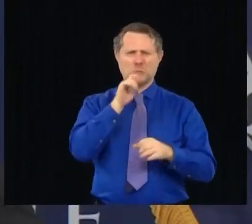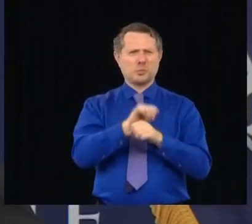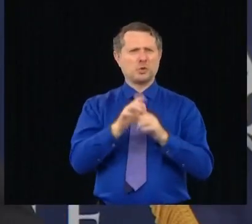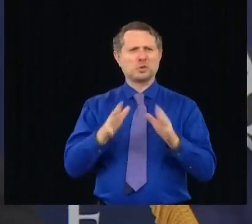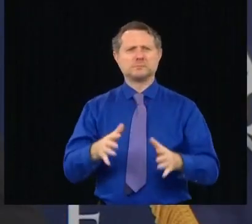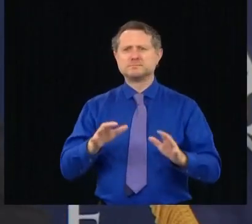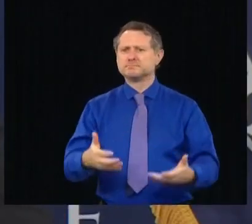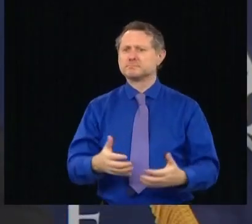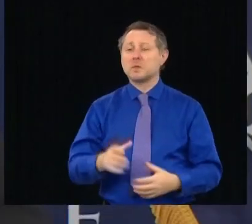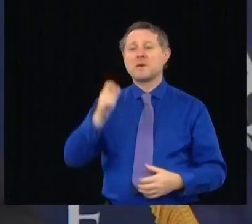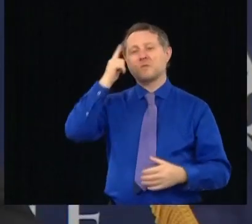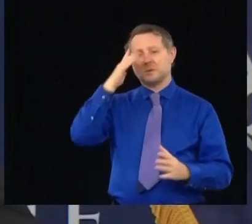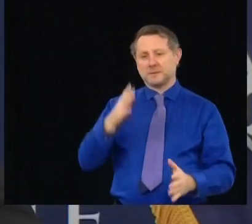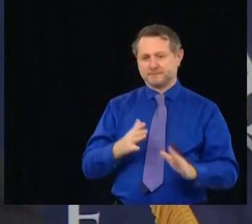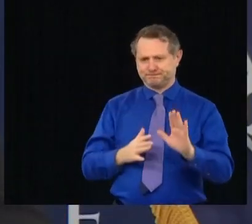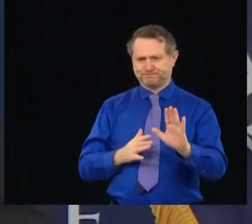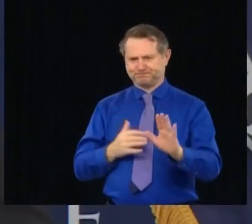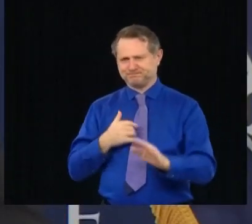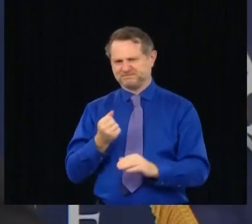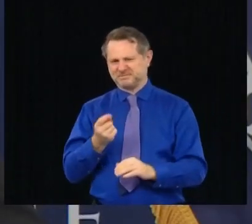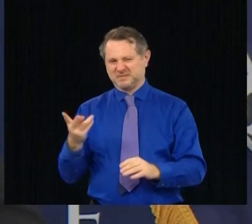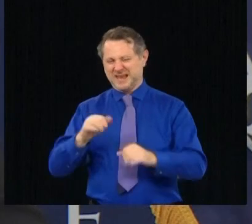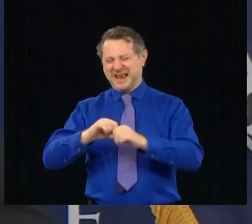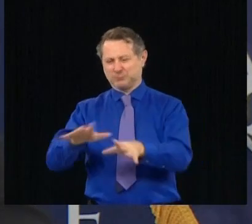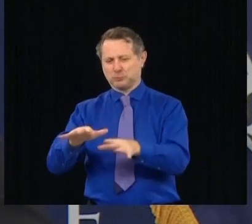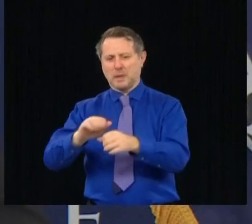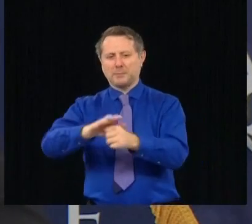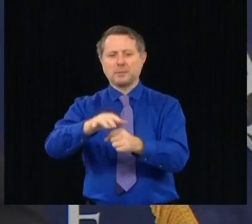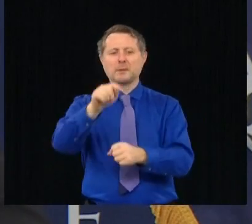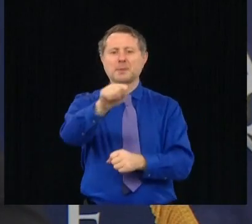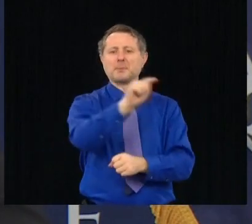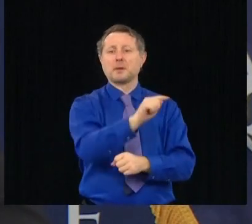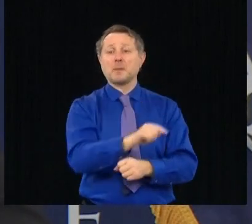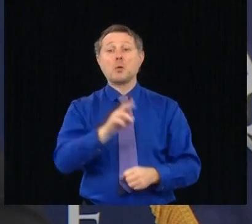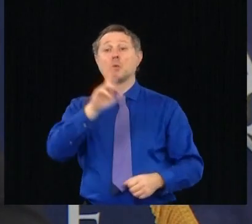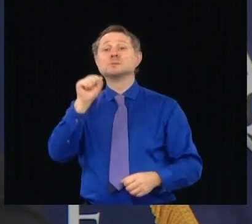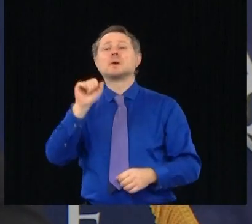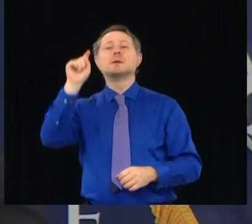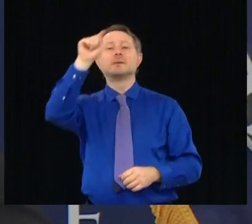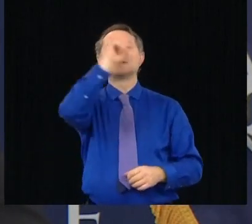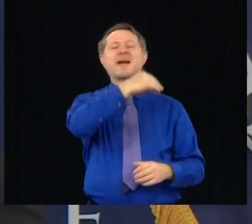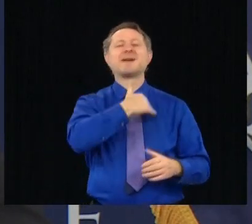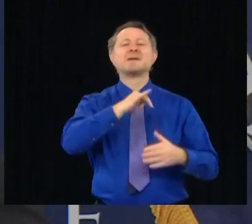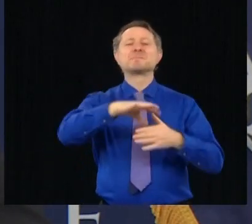ARE YOU GETTING ANSWERS AND WHAT ARE YOU DOING TO PROTECT THE COMMUNITY AND THE WORKERS?